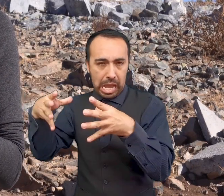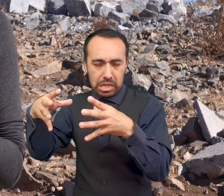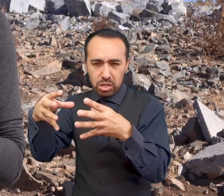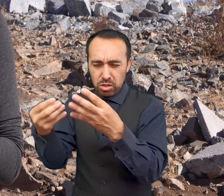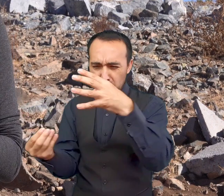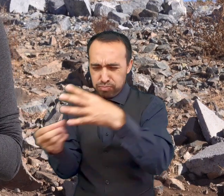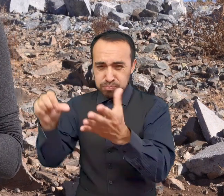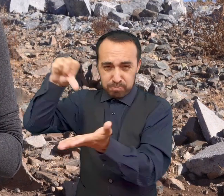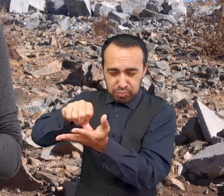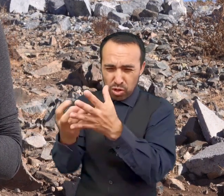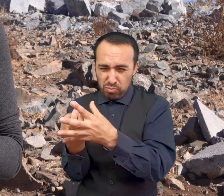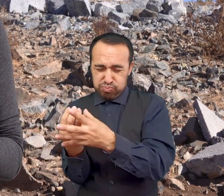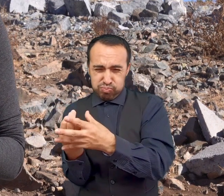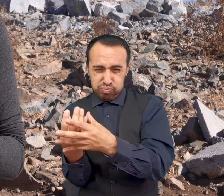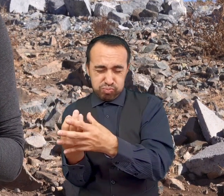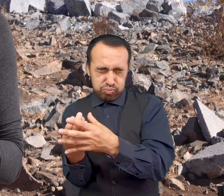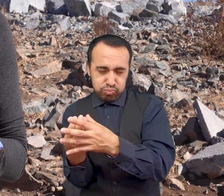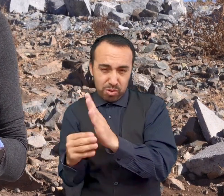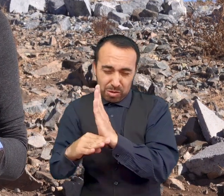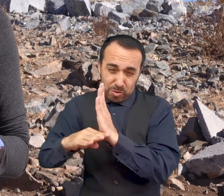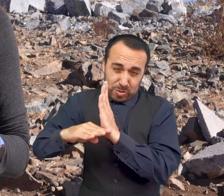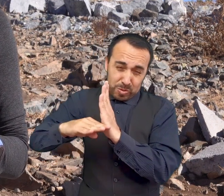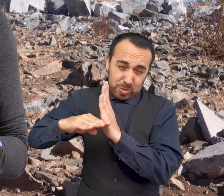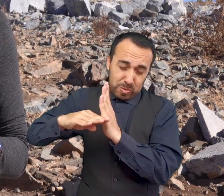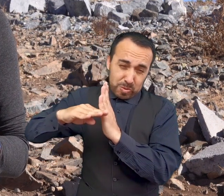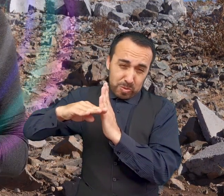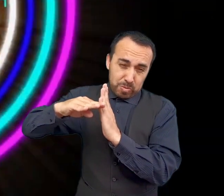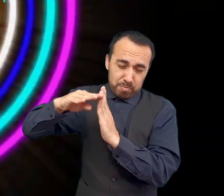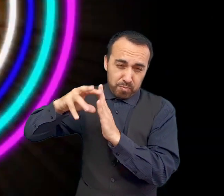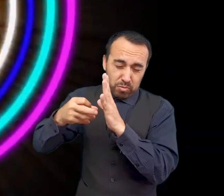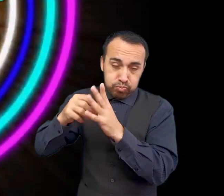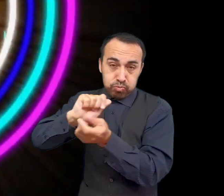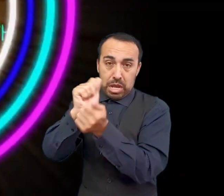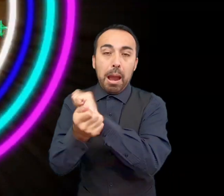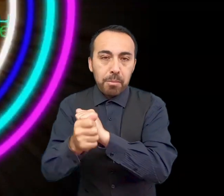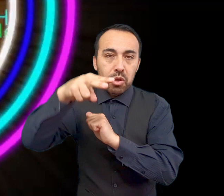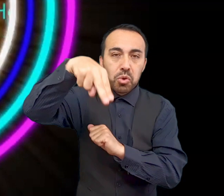heavier elements until iron is formed in the core.